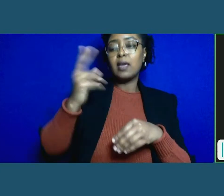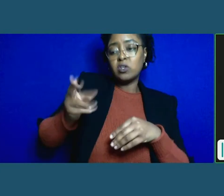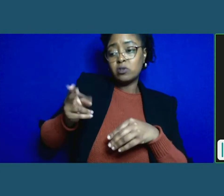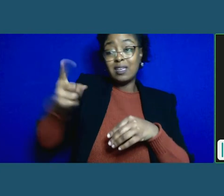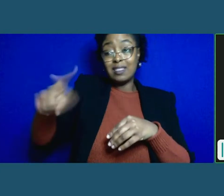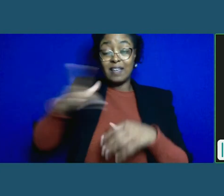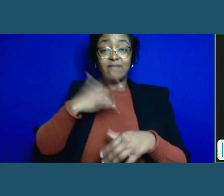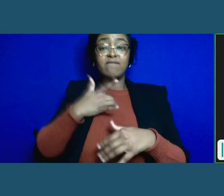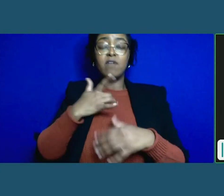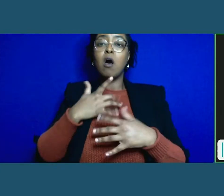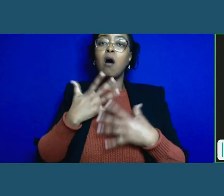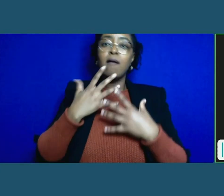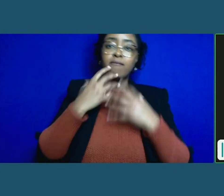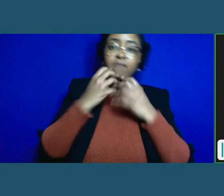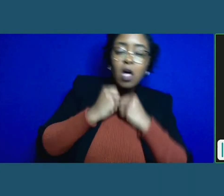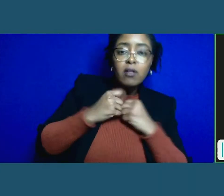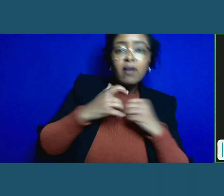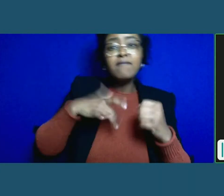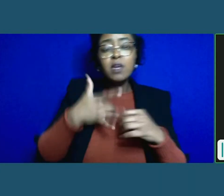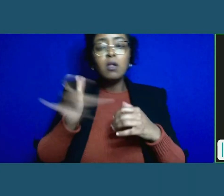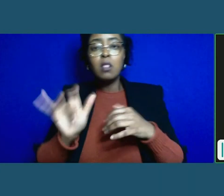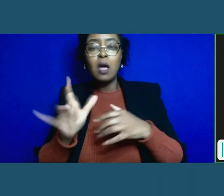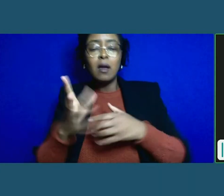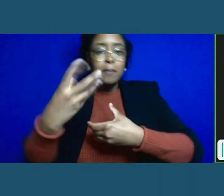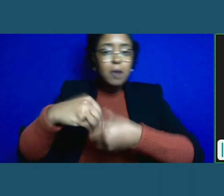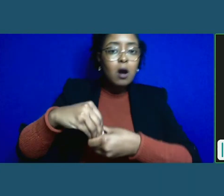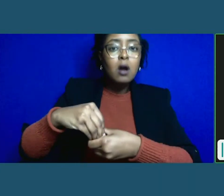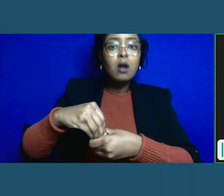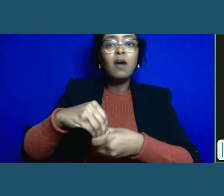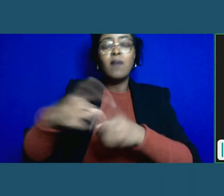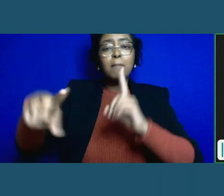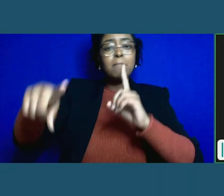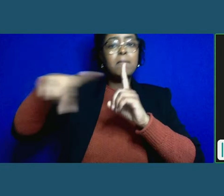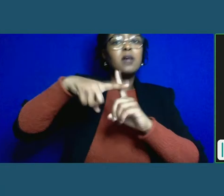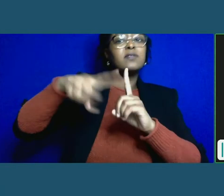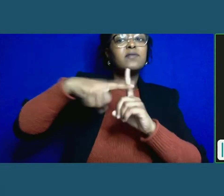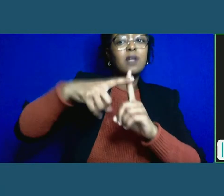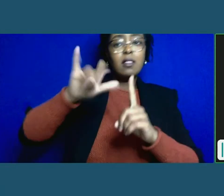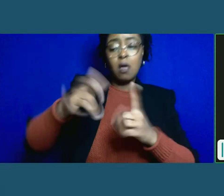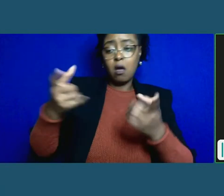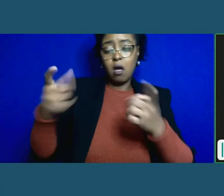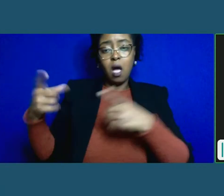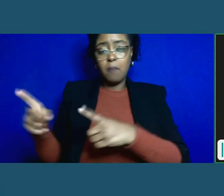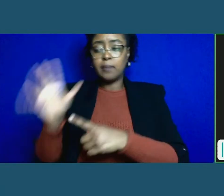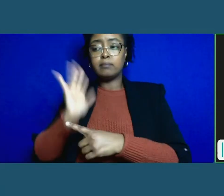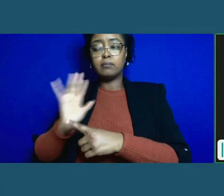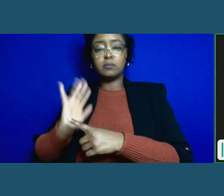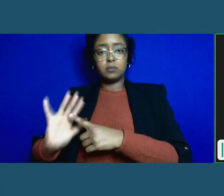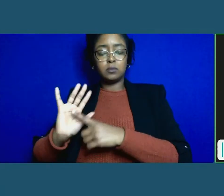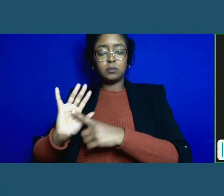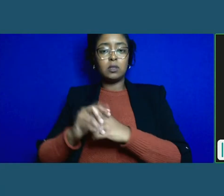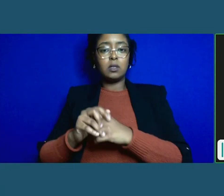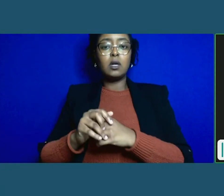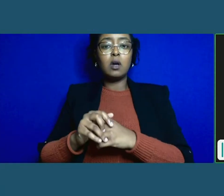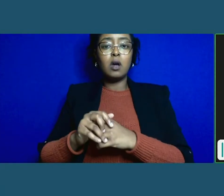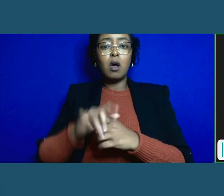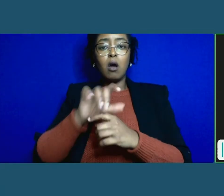because in that, of course, supports them feeling valued feeling like they're a part of,